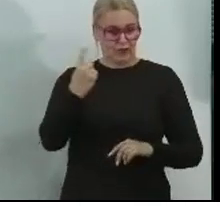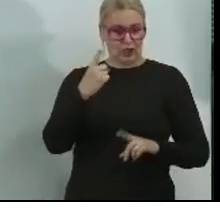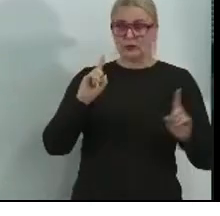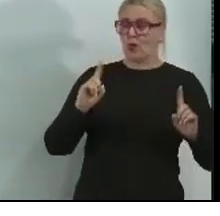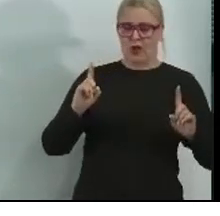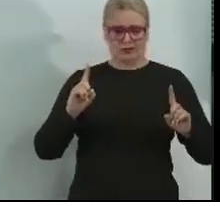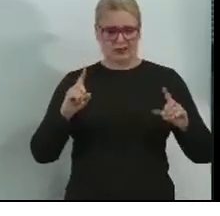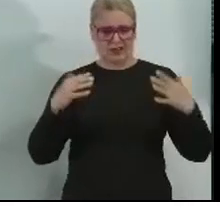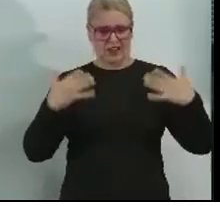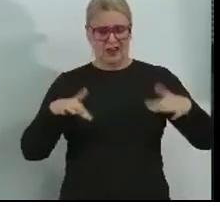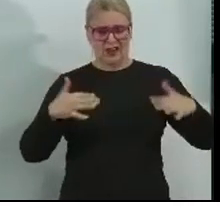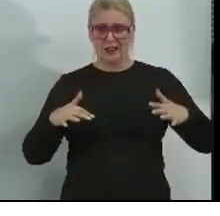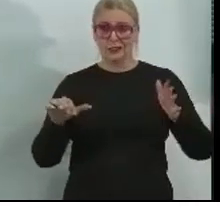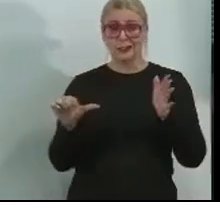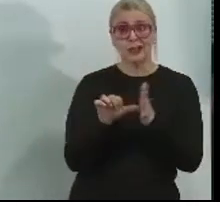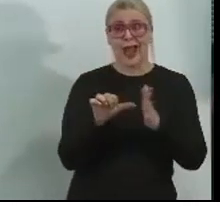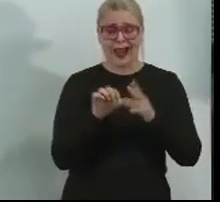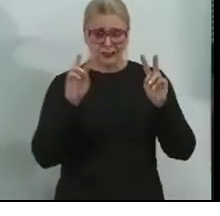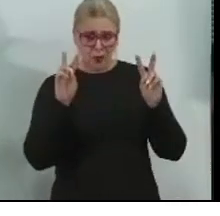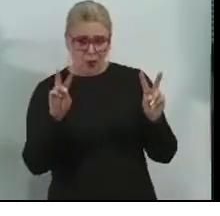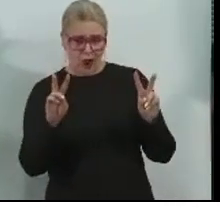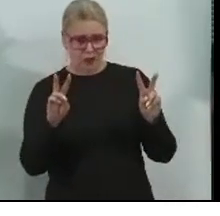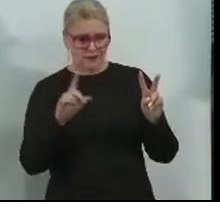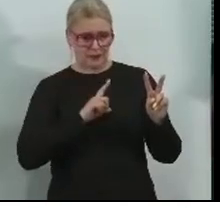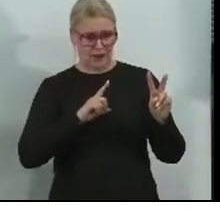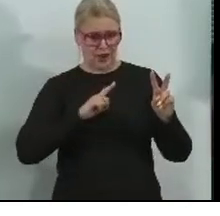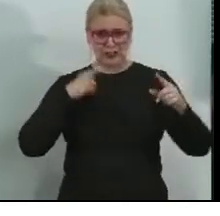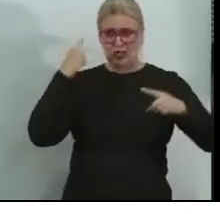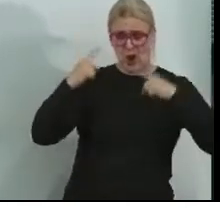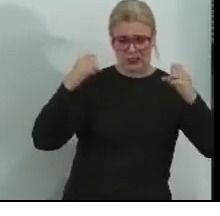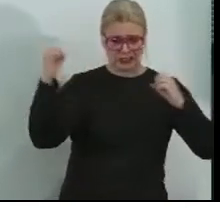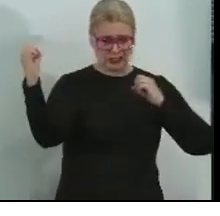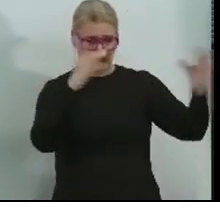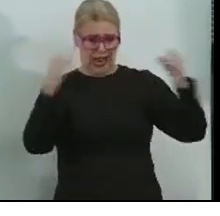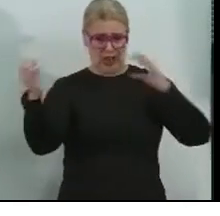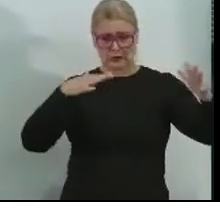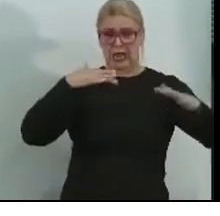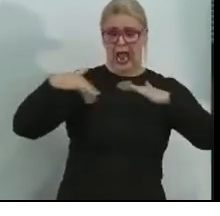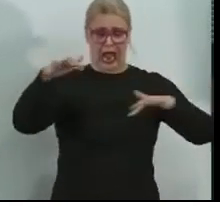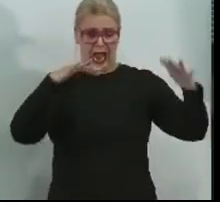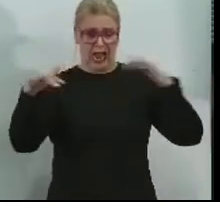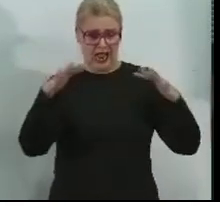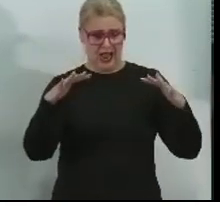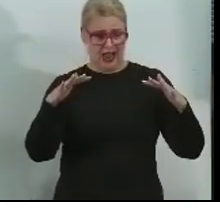James, tell me about your role and how you describe that ad in the sense of your right.